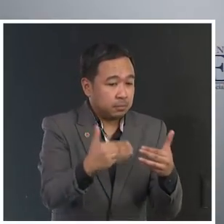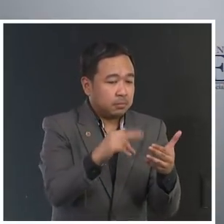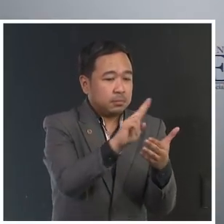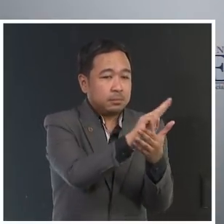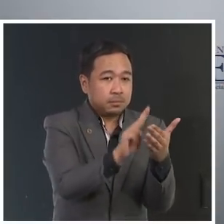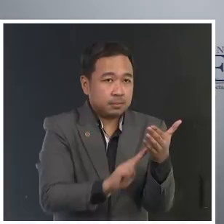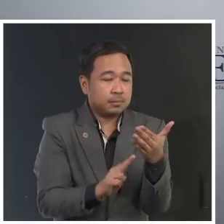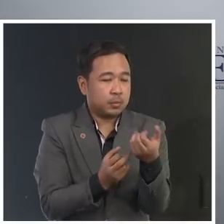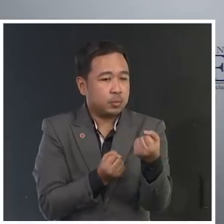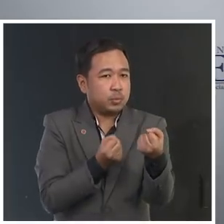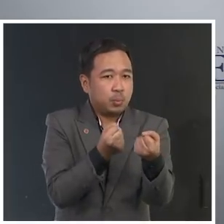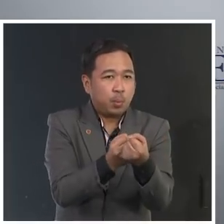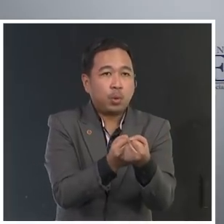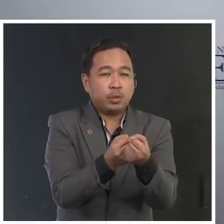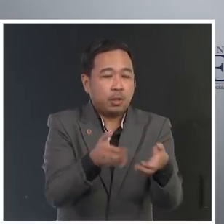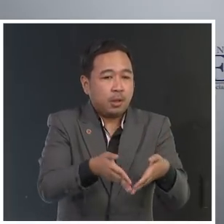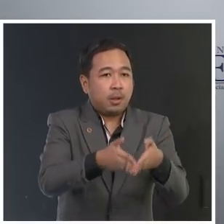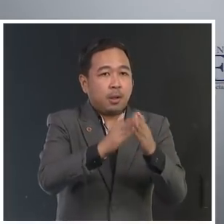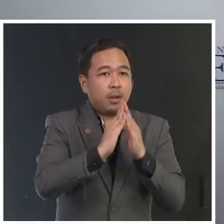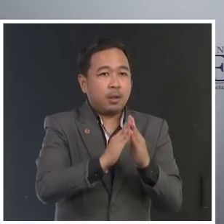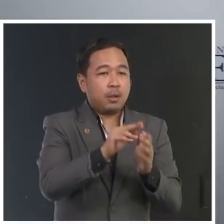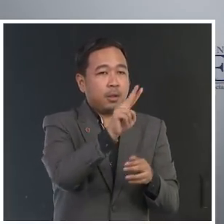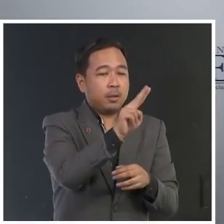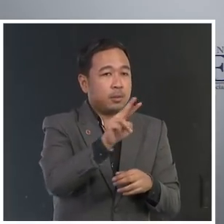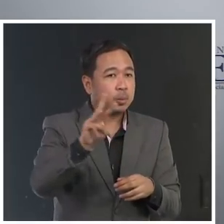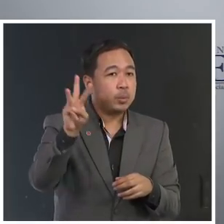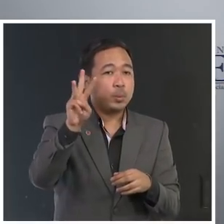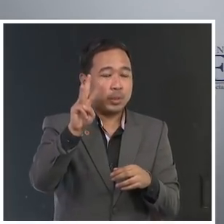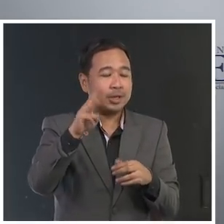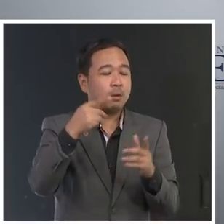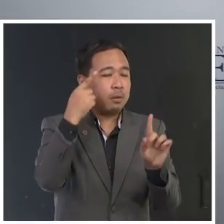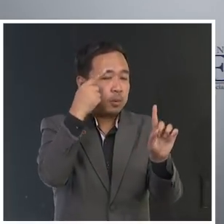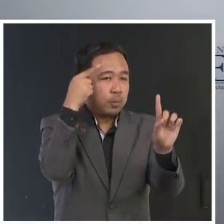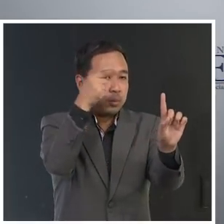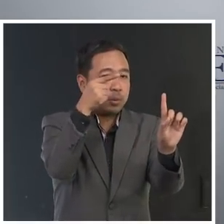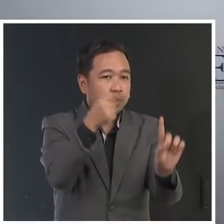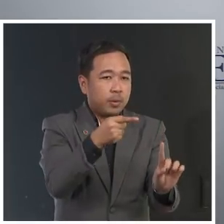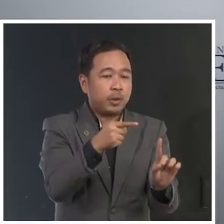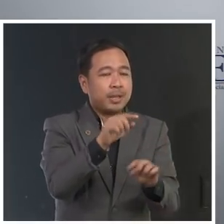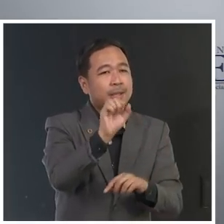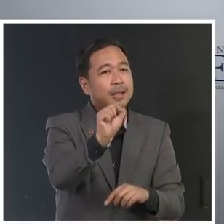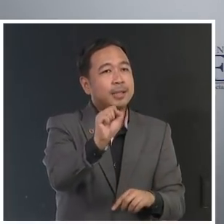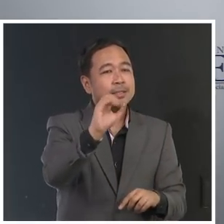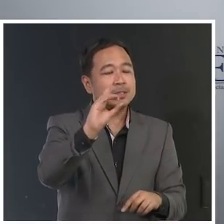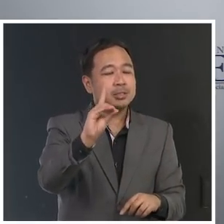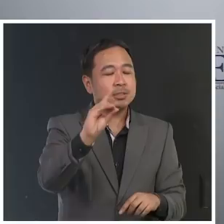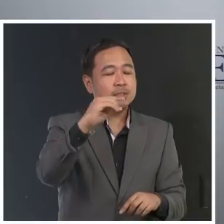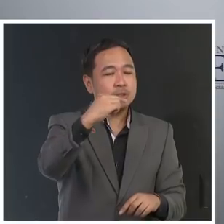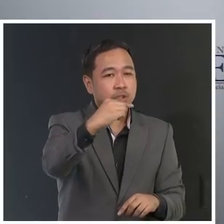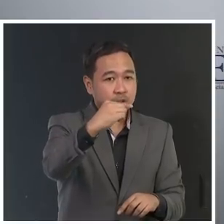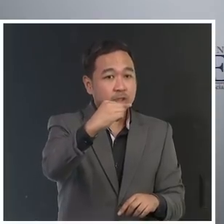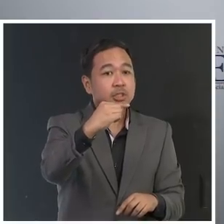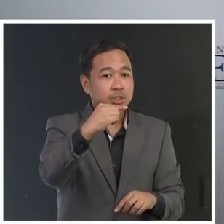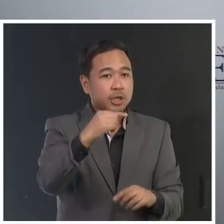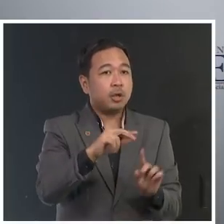to "Make the Right Real" for Persons with Disabilities in Asia and the